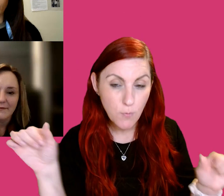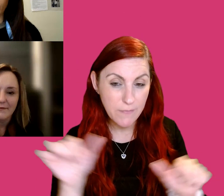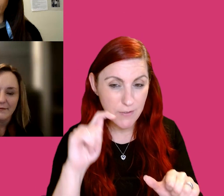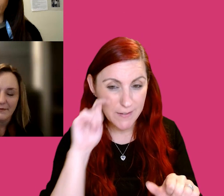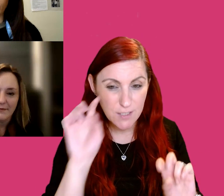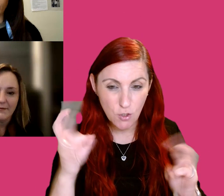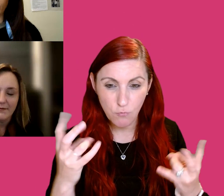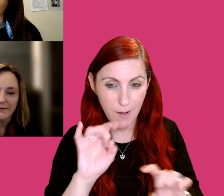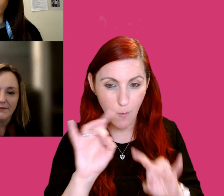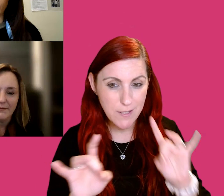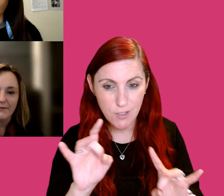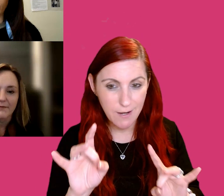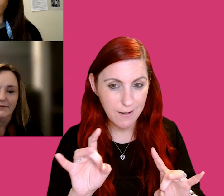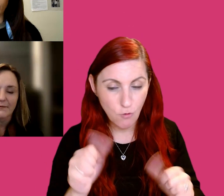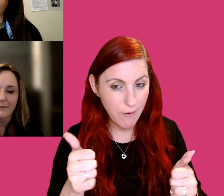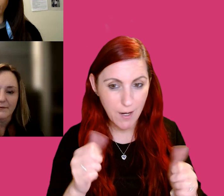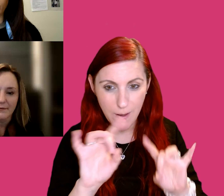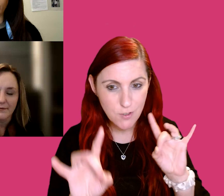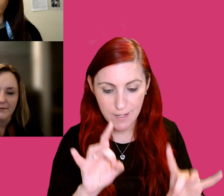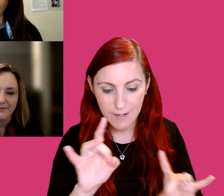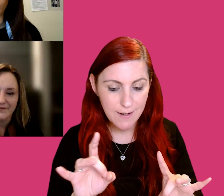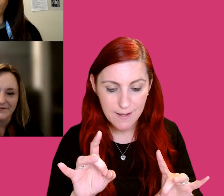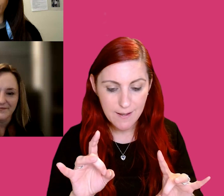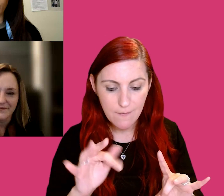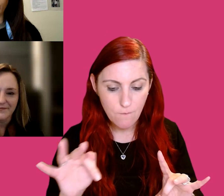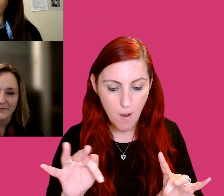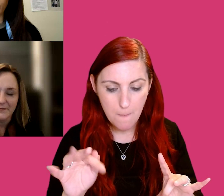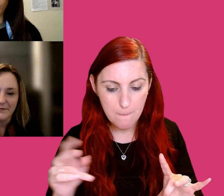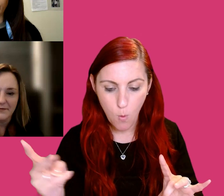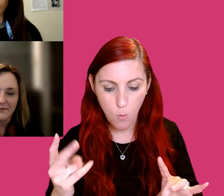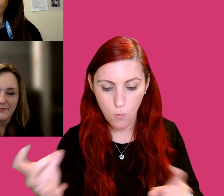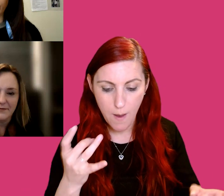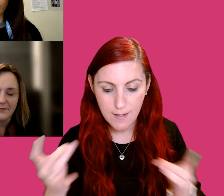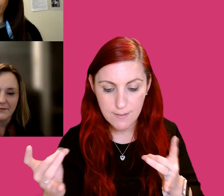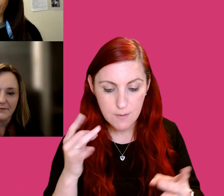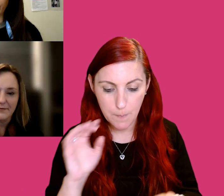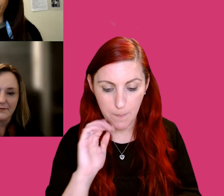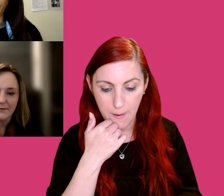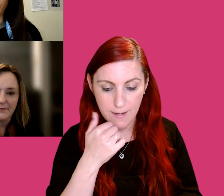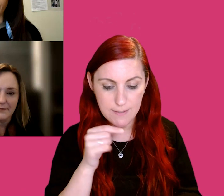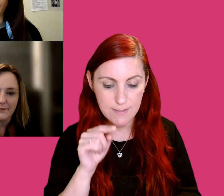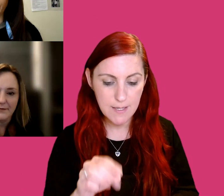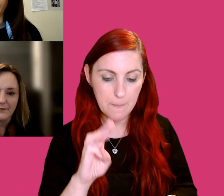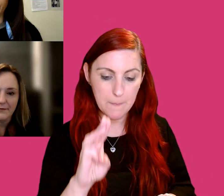both of the um askers um because it's it's a key area that the pp KN national office is